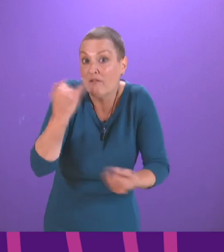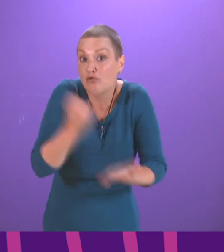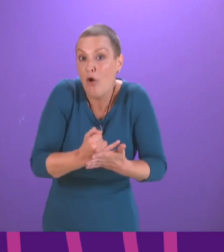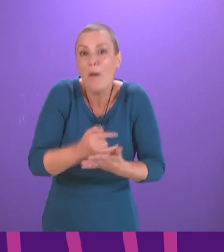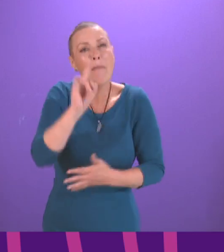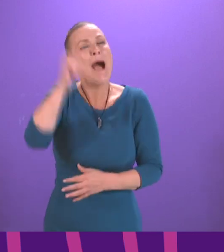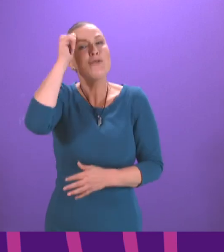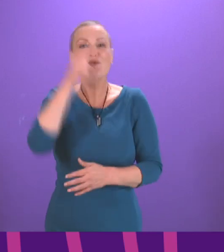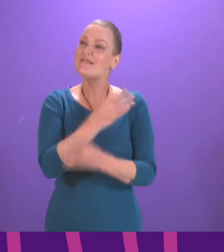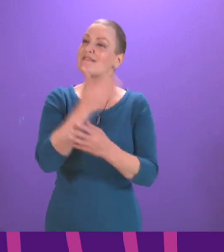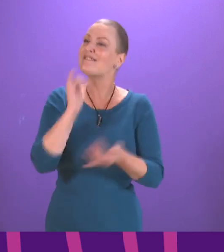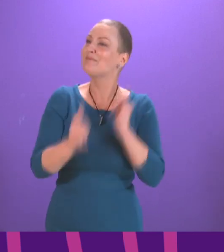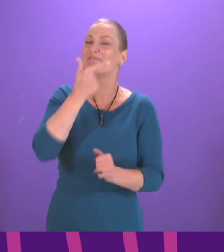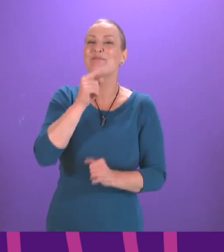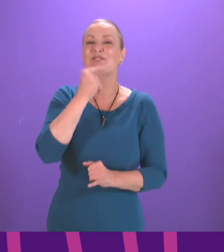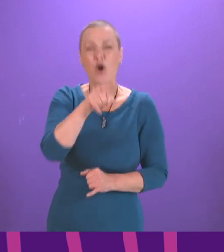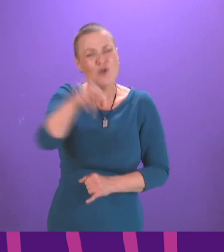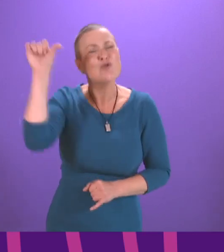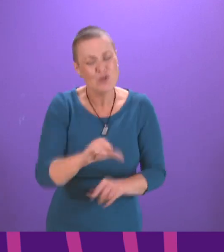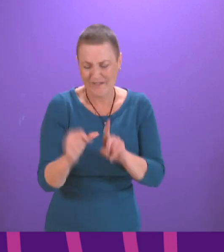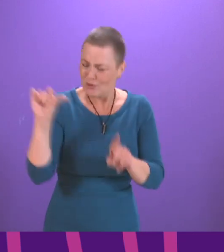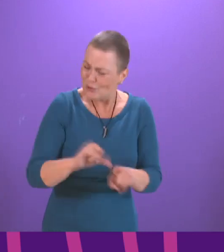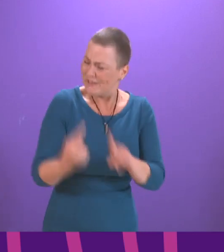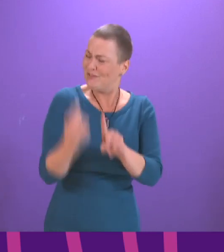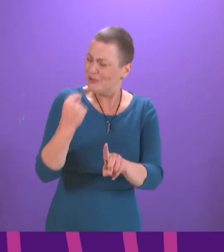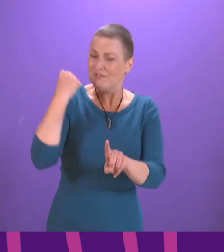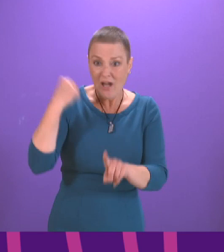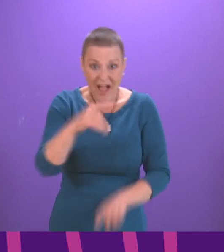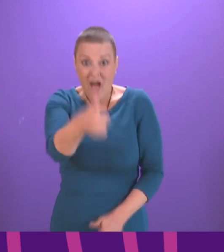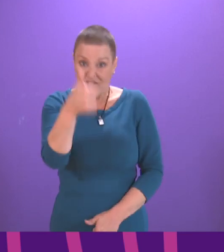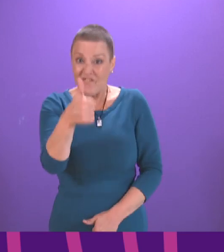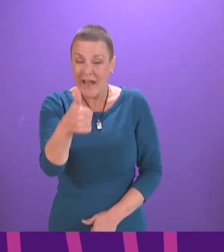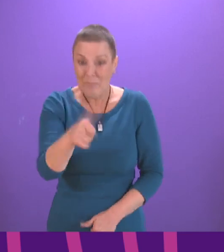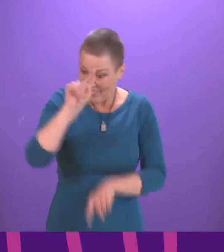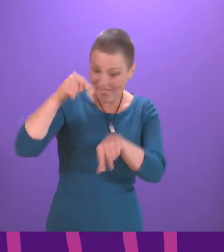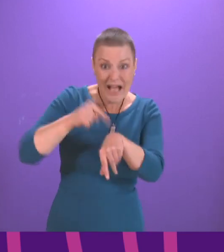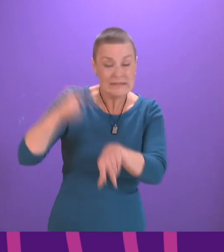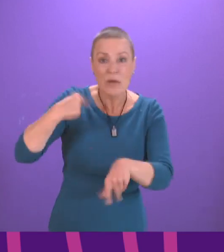that we should have done then, they are applying hindsight that we did not have at the time.